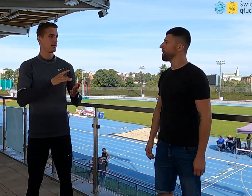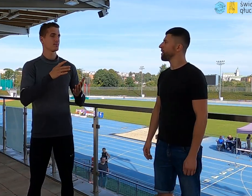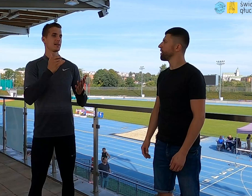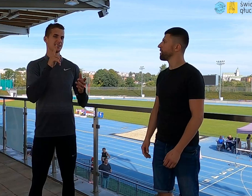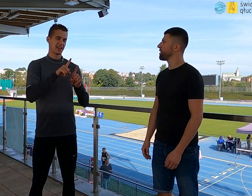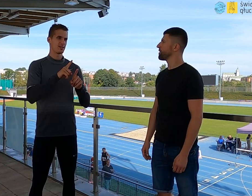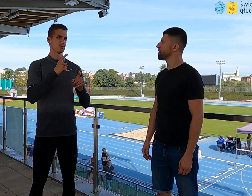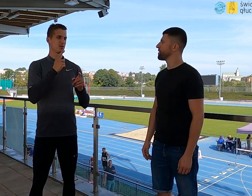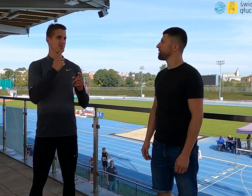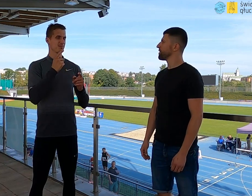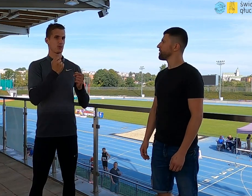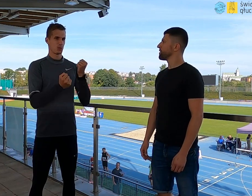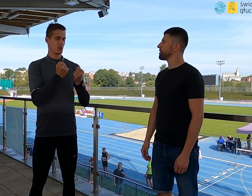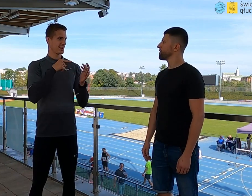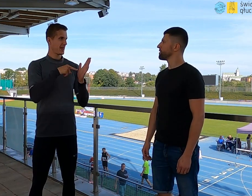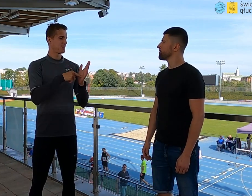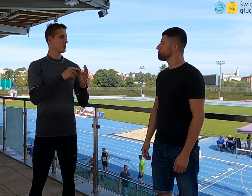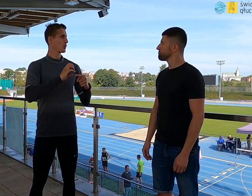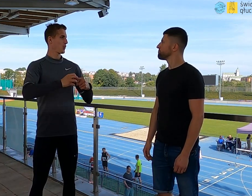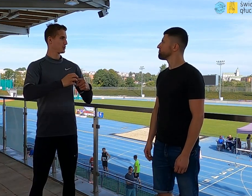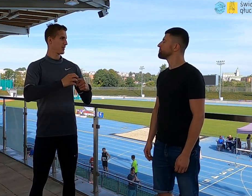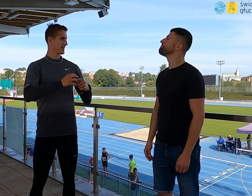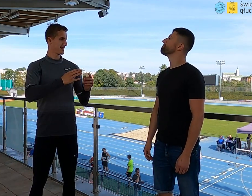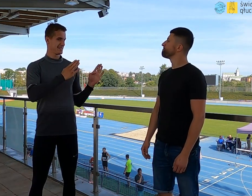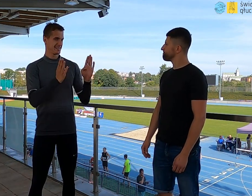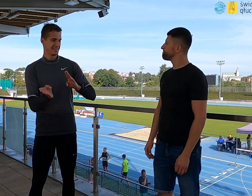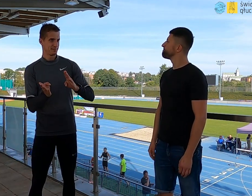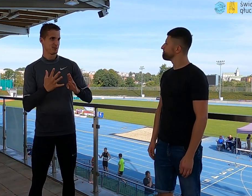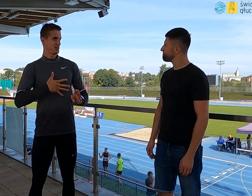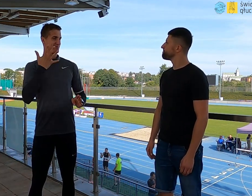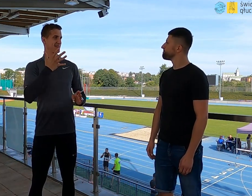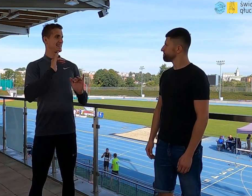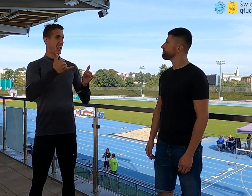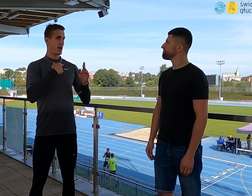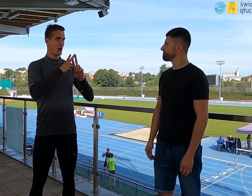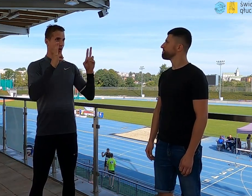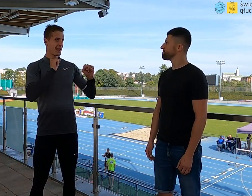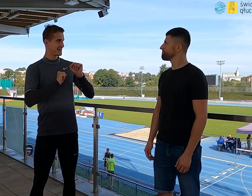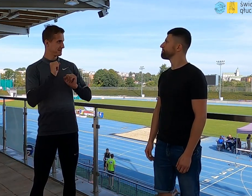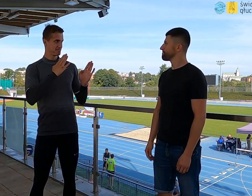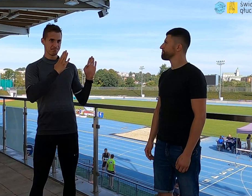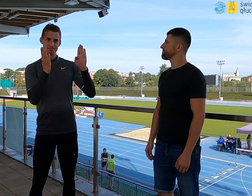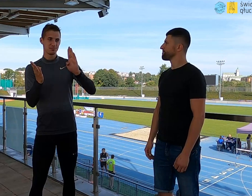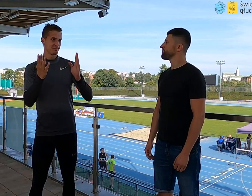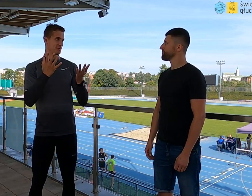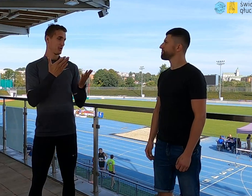It's a difficult timing, because December — I don't know how the preparation period will look like.